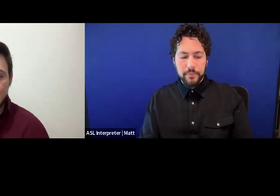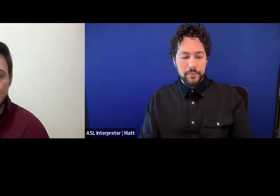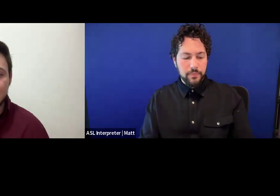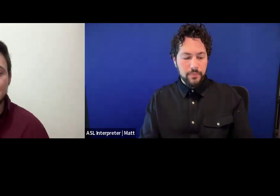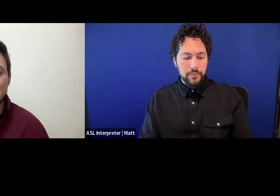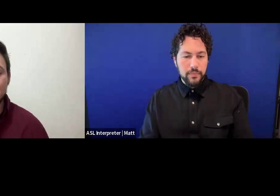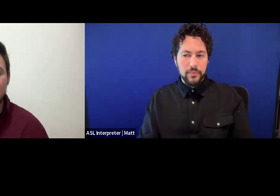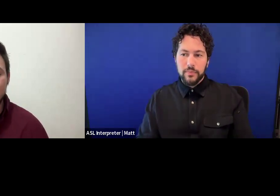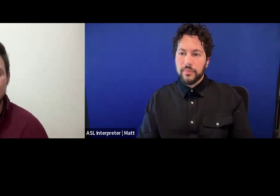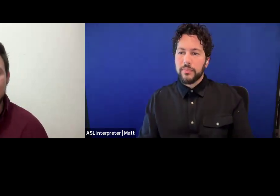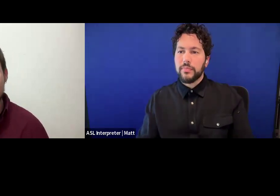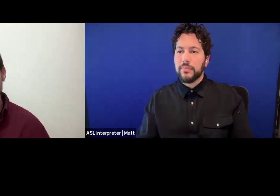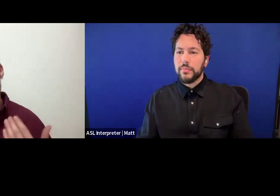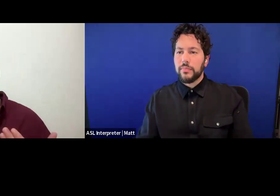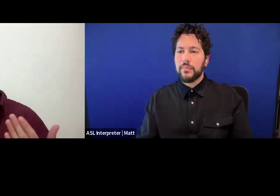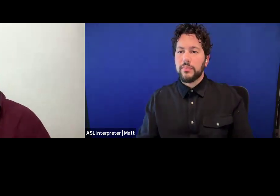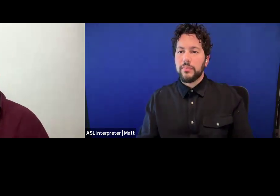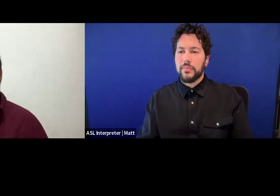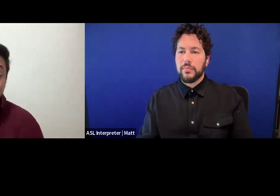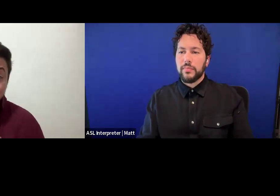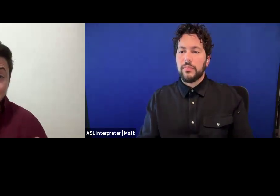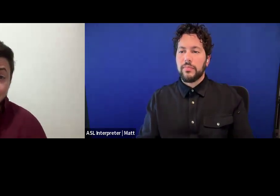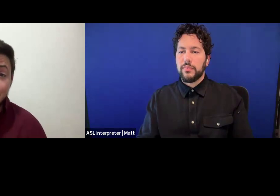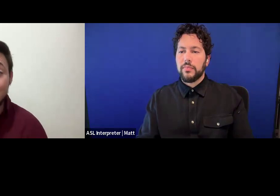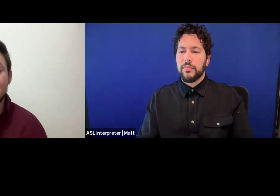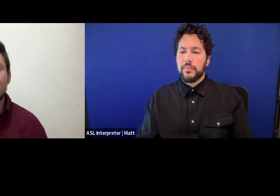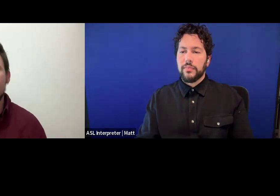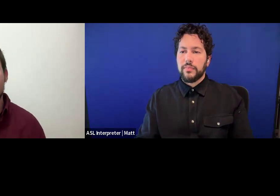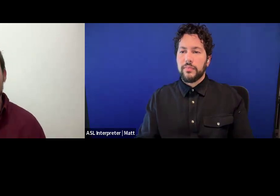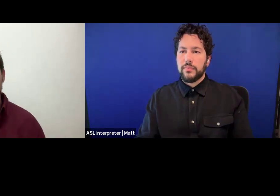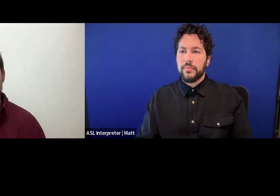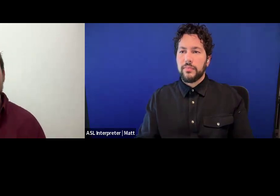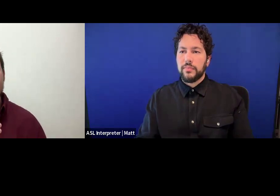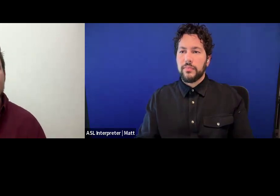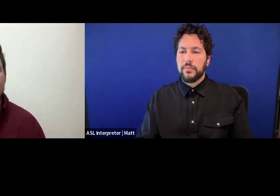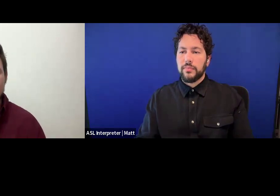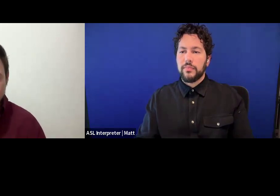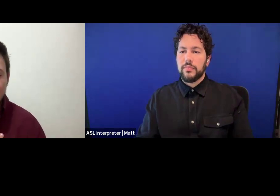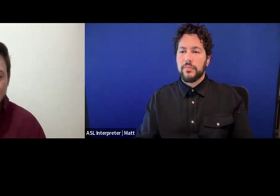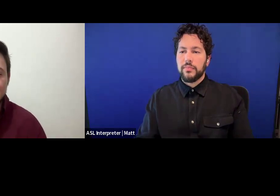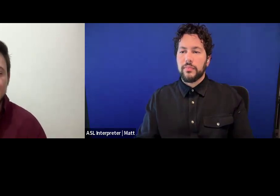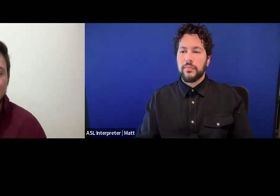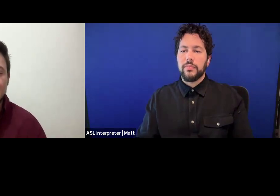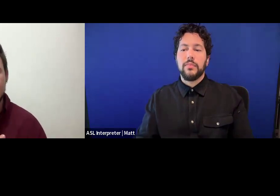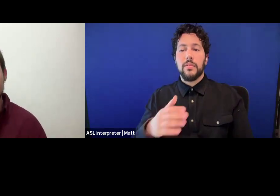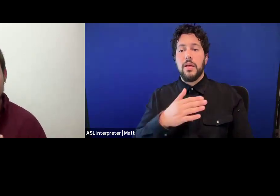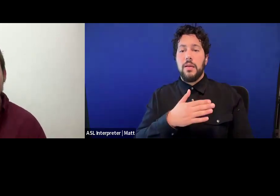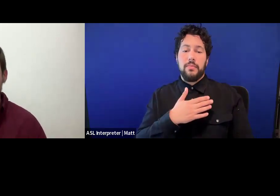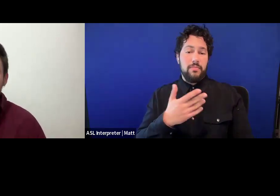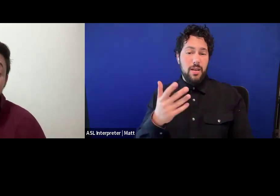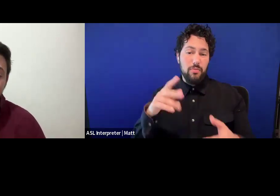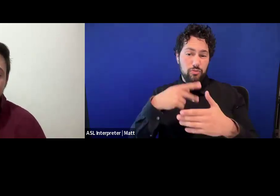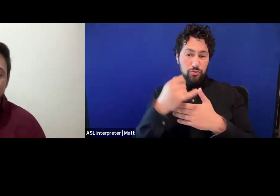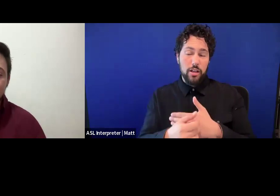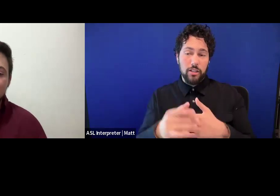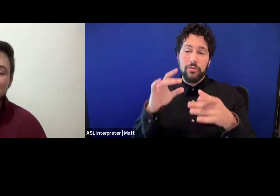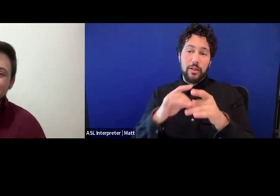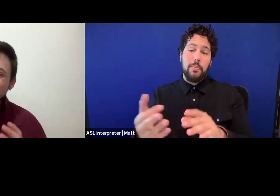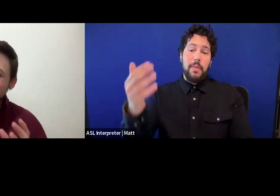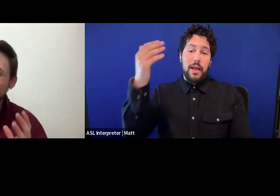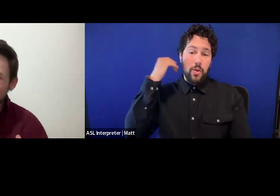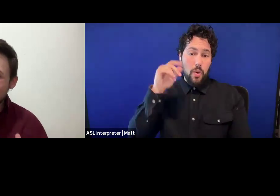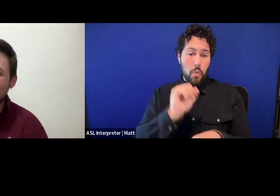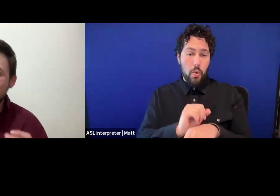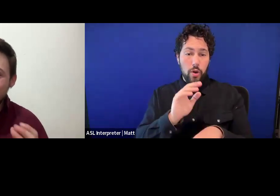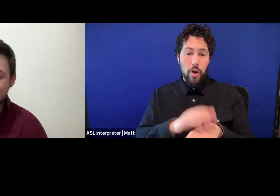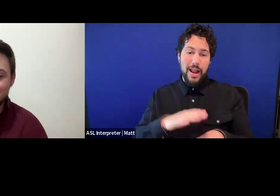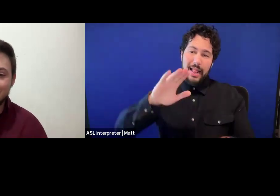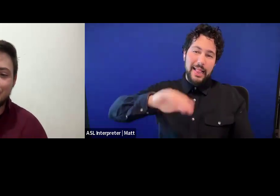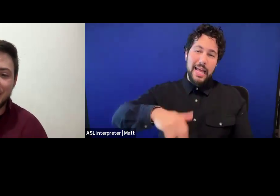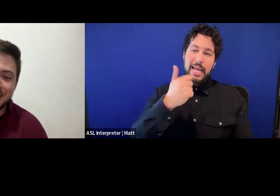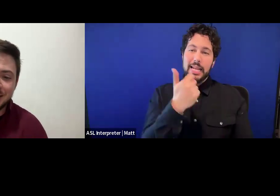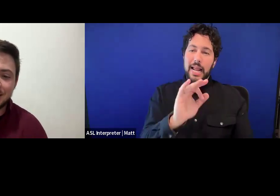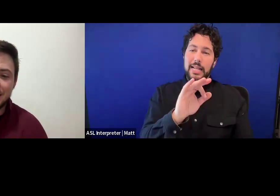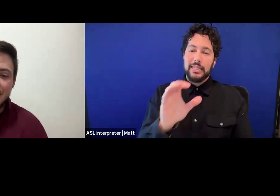Transmasculine. My project is about the past, because I'm working in the late night in the late 19th century and the beginning of the 20. But it is also a bridge to the present.